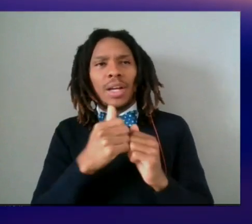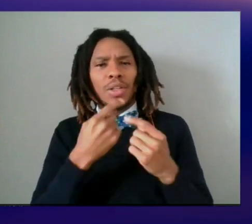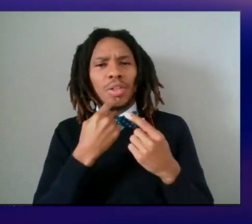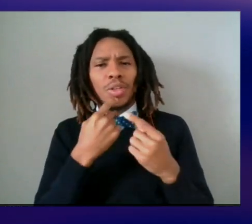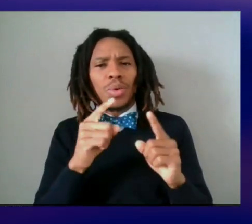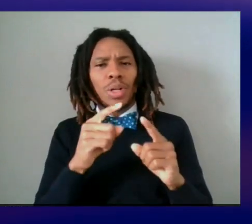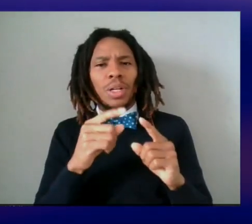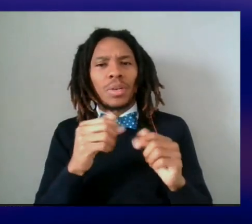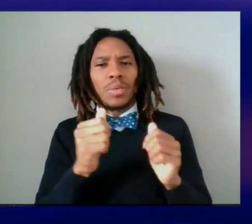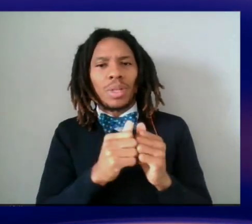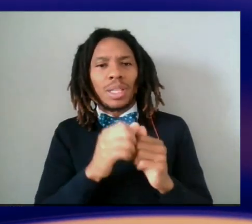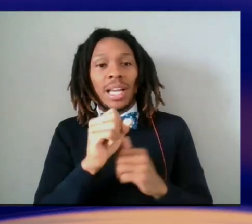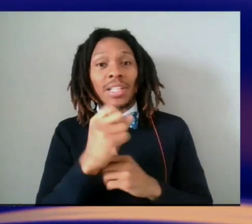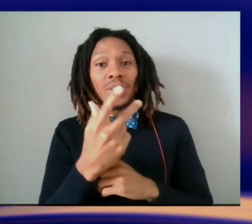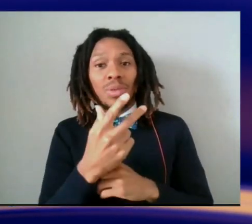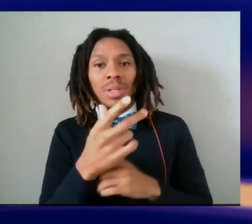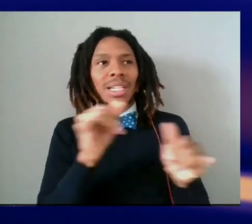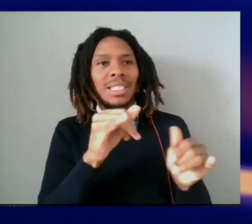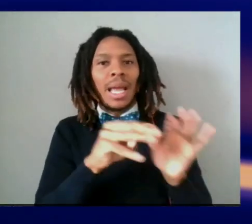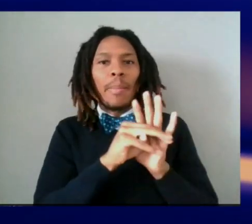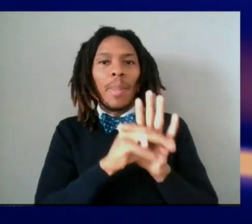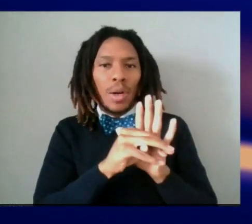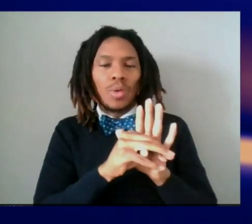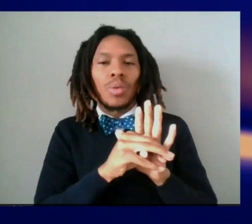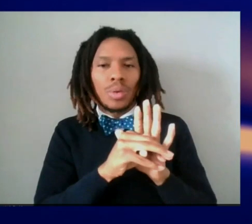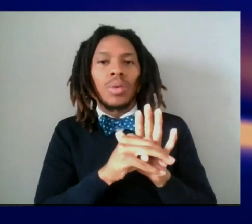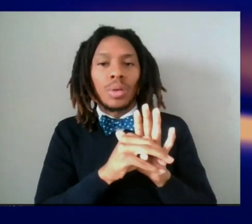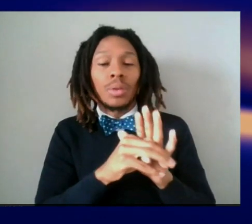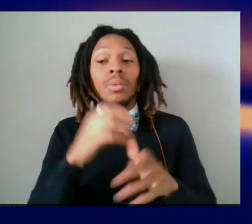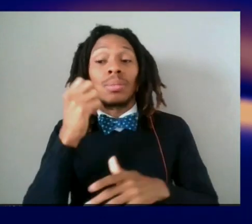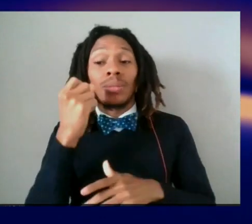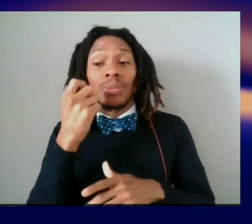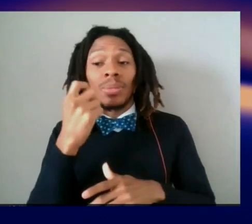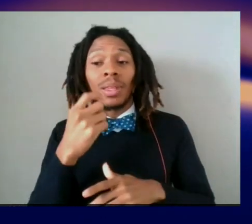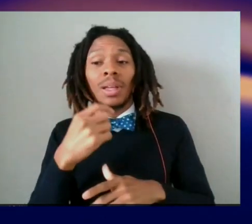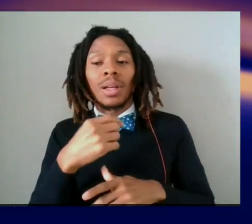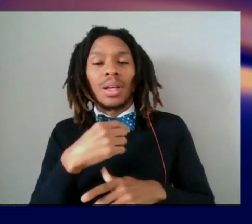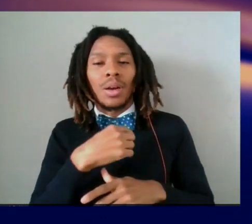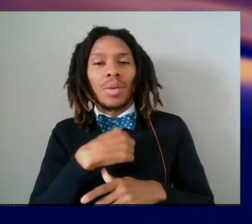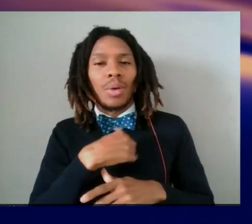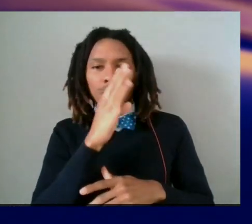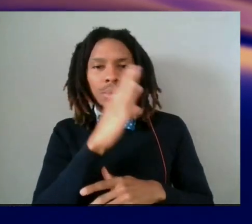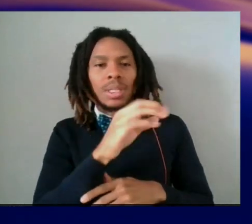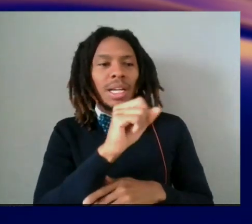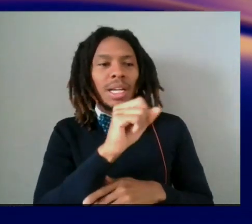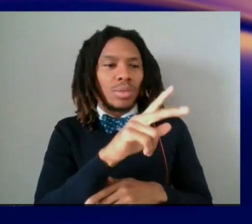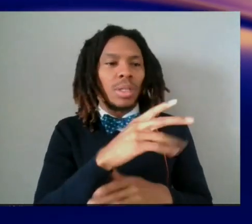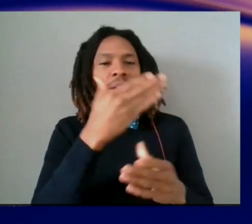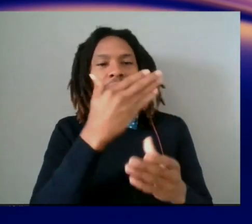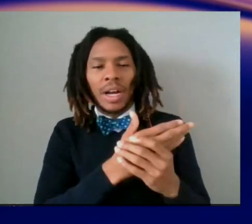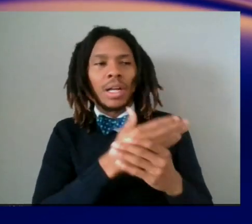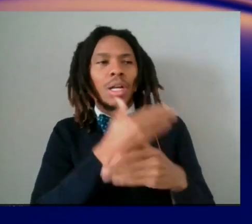because we'll do the same model. And again, we're going directly to S3, querying the files, processing them on our fleet